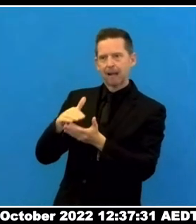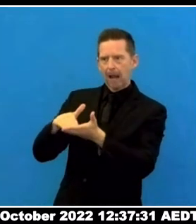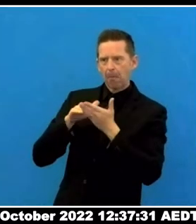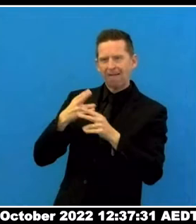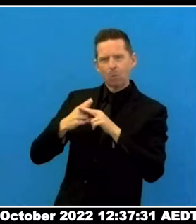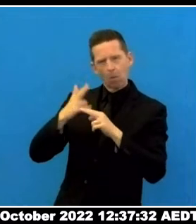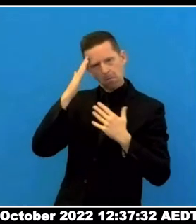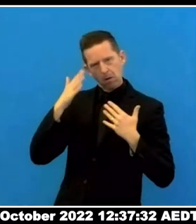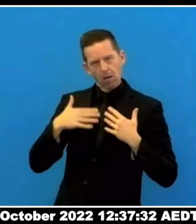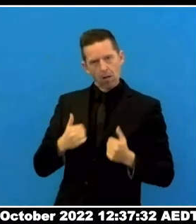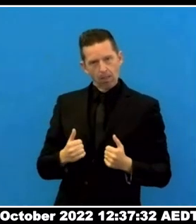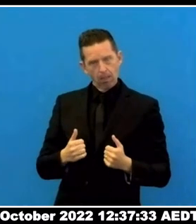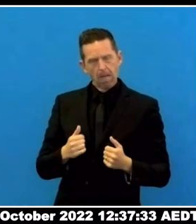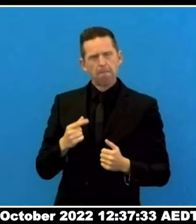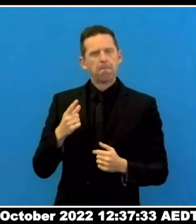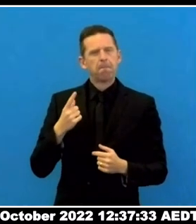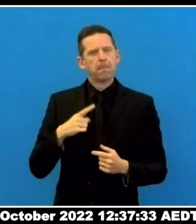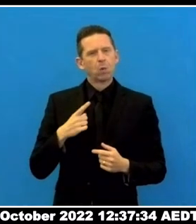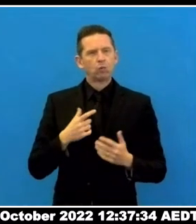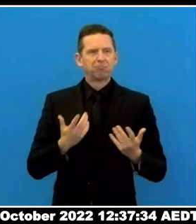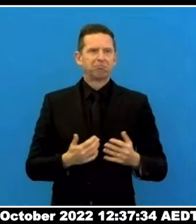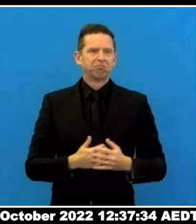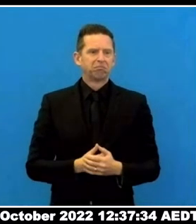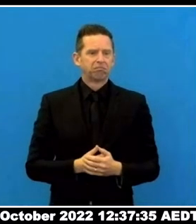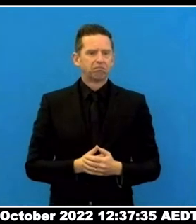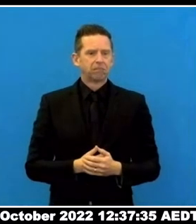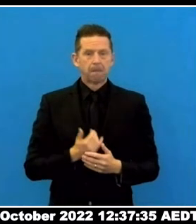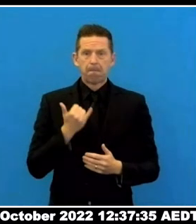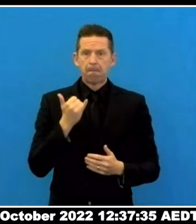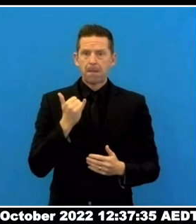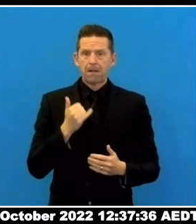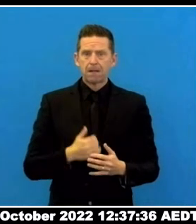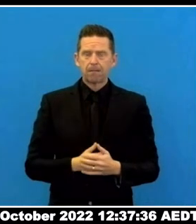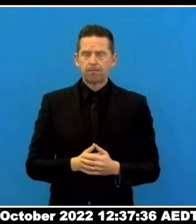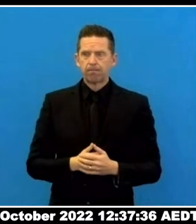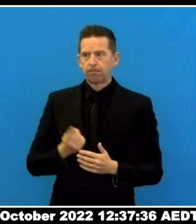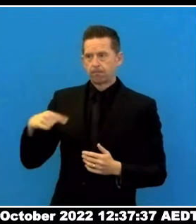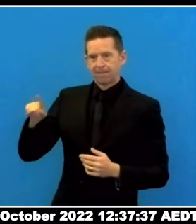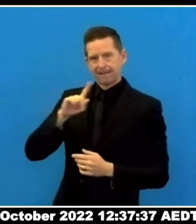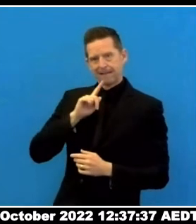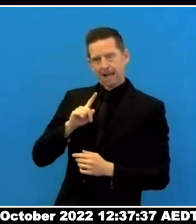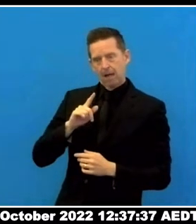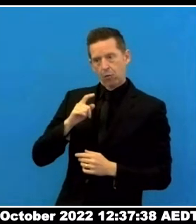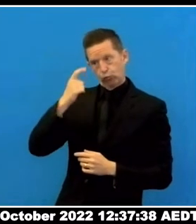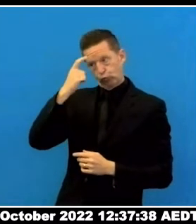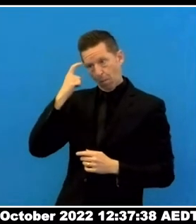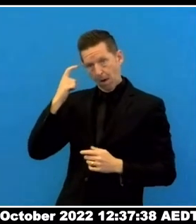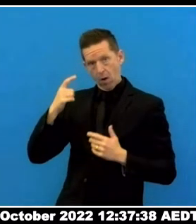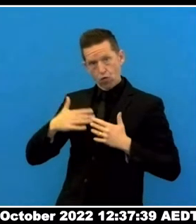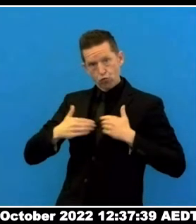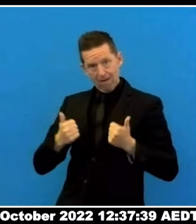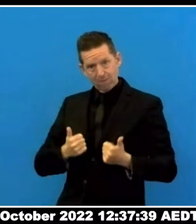Because it might be suggested that trauma recovery requires support,